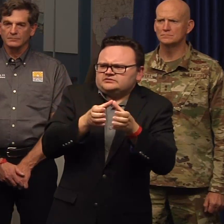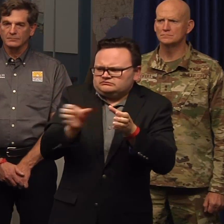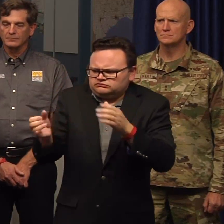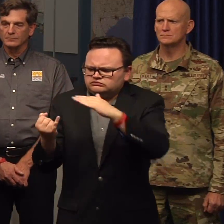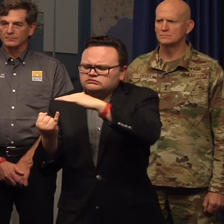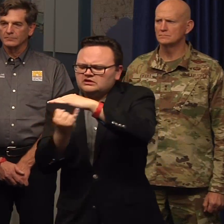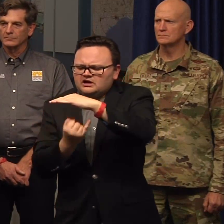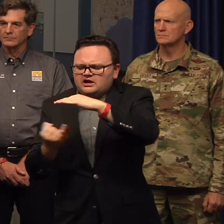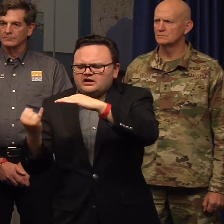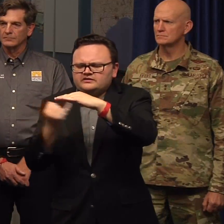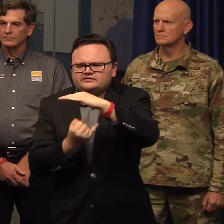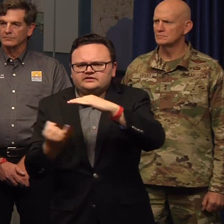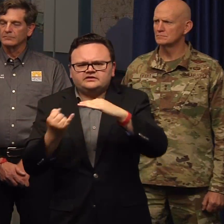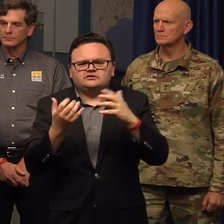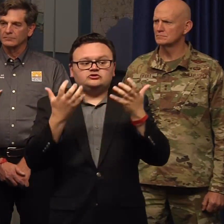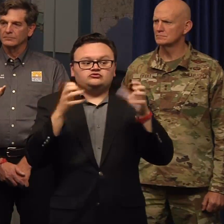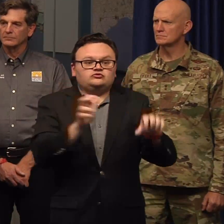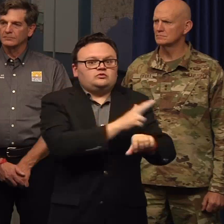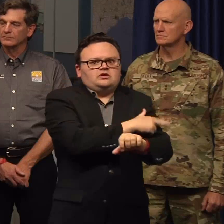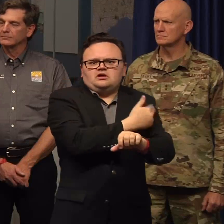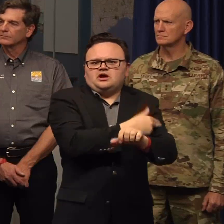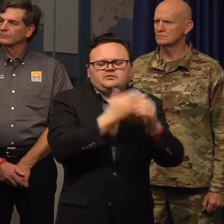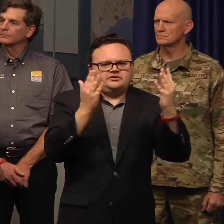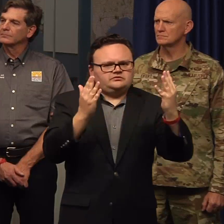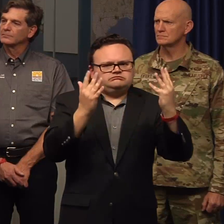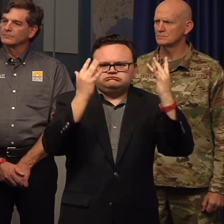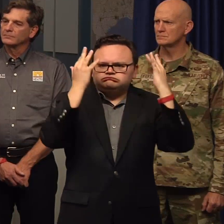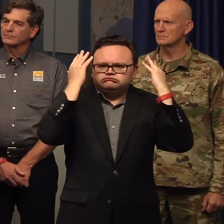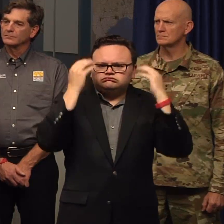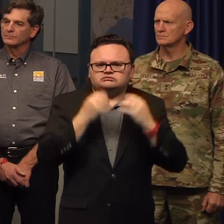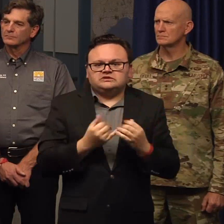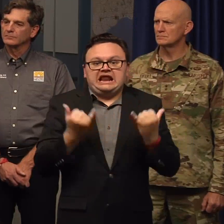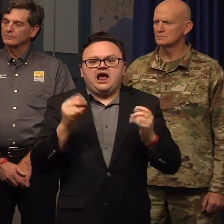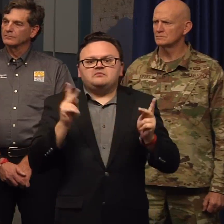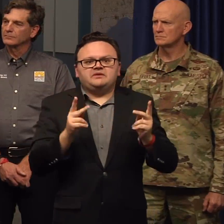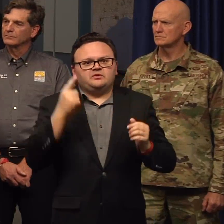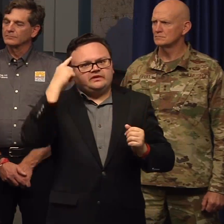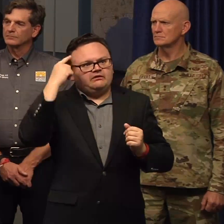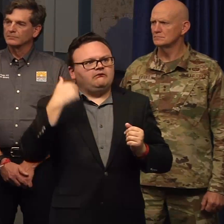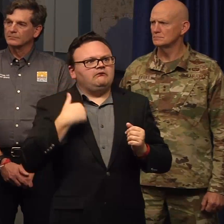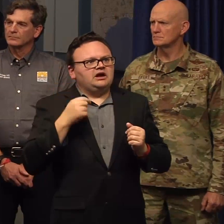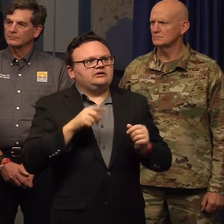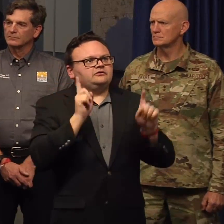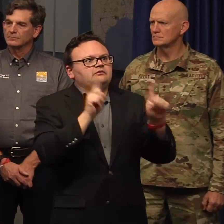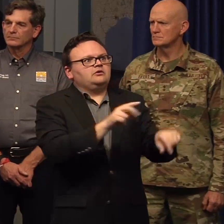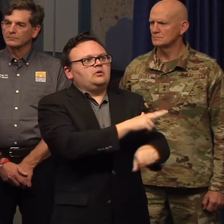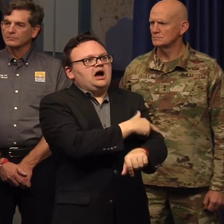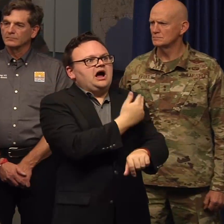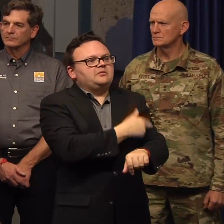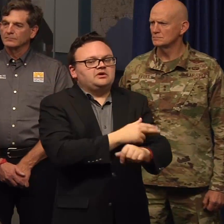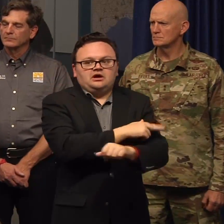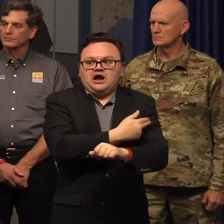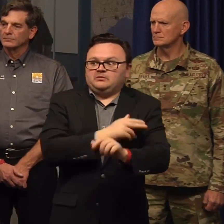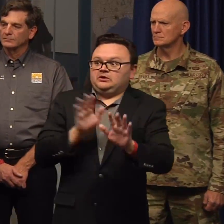DIAGNOSED, TESTED AND THEN BE ABLE TO BE IN SELF ISOLATION WITHOUT THAT CLOGGING THE